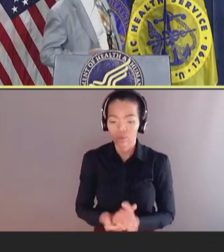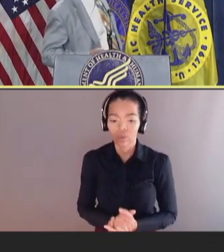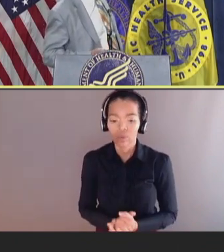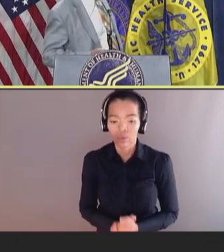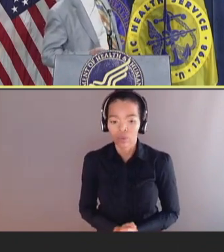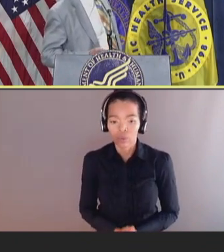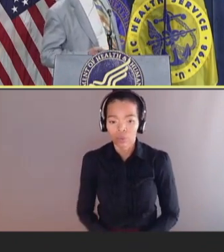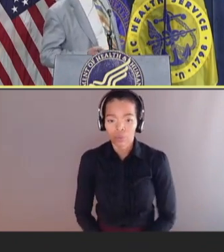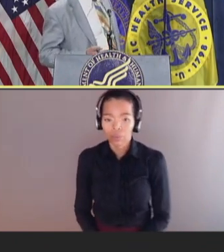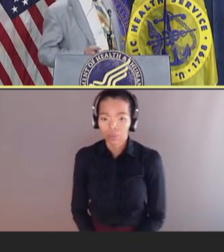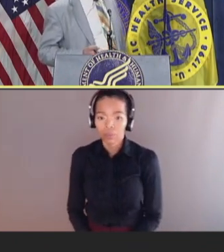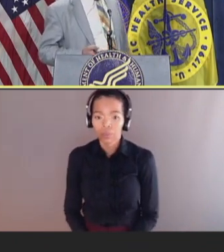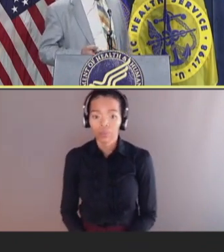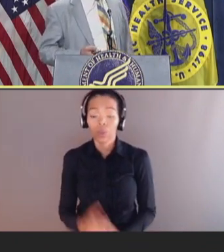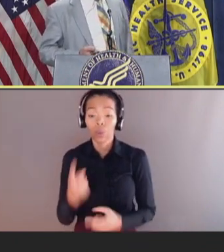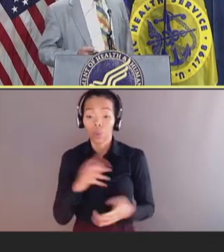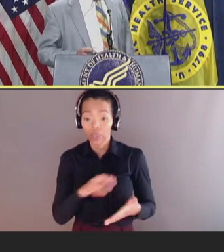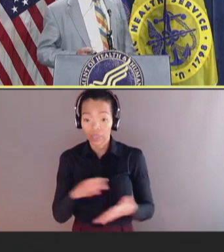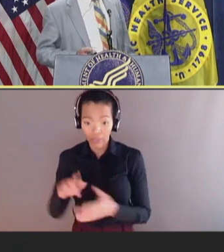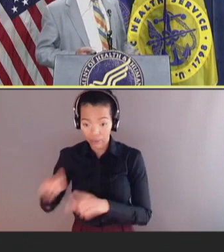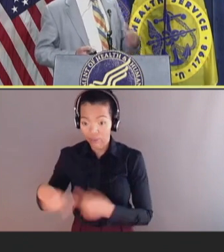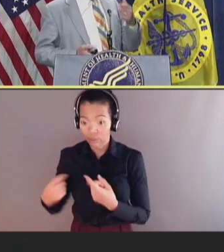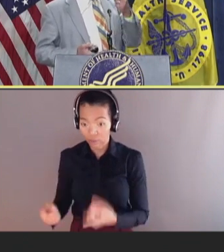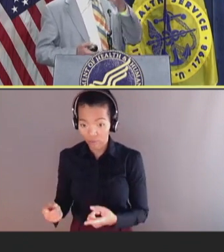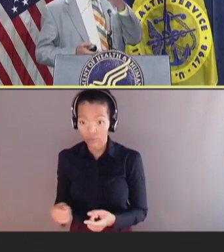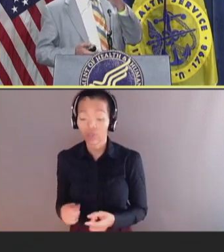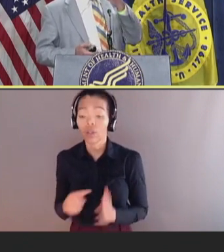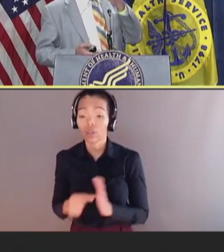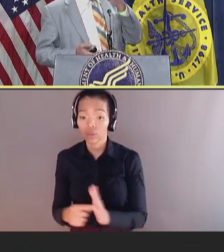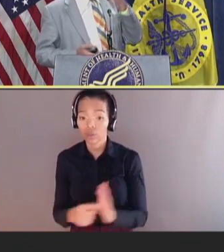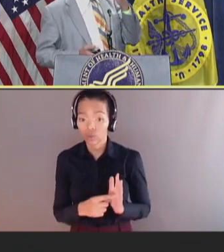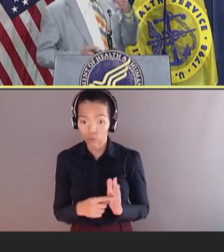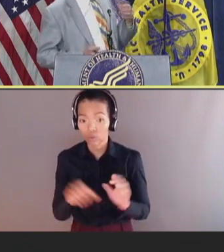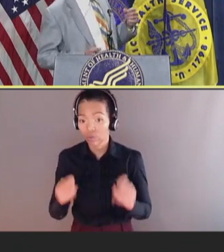So, we've done one study so far with this, and that shows the feasibility. We did a